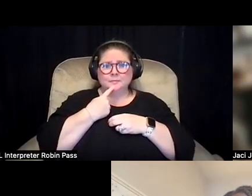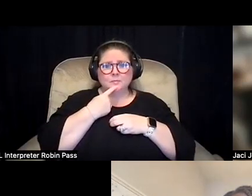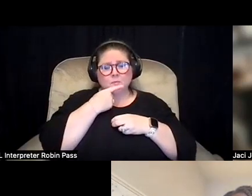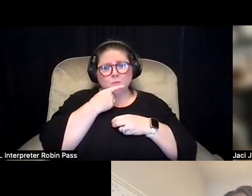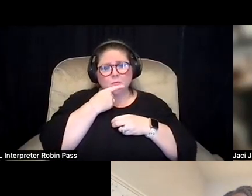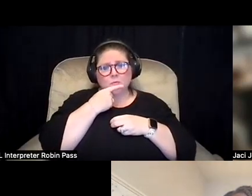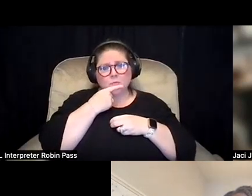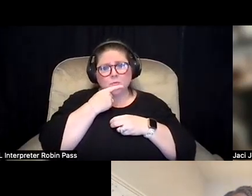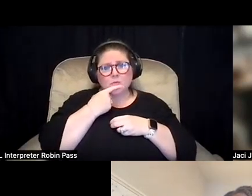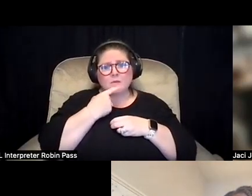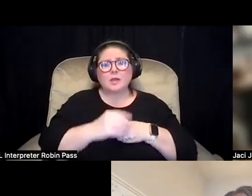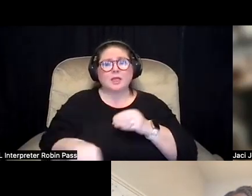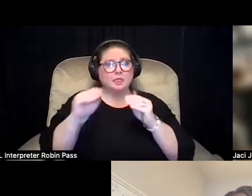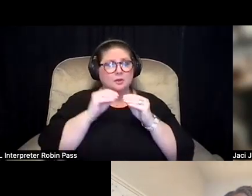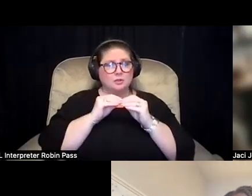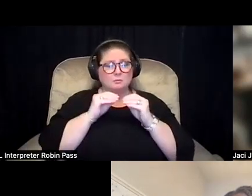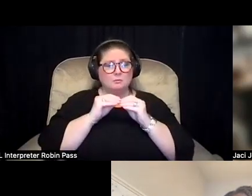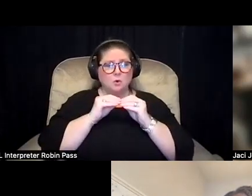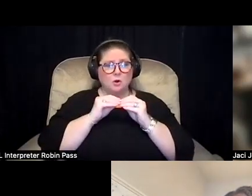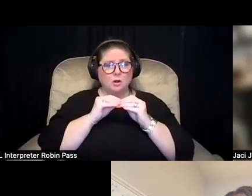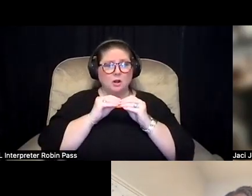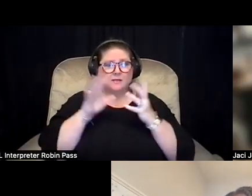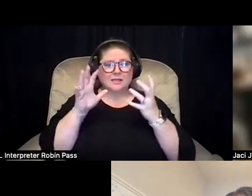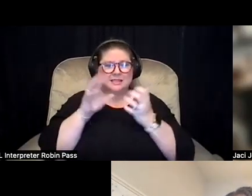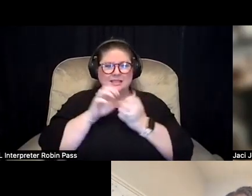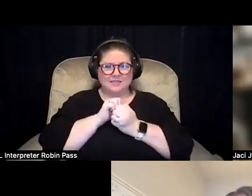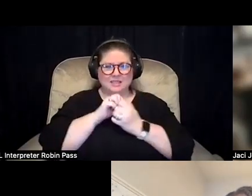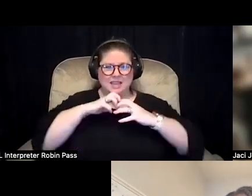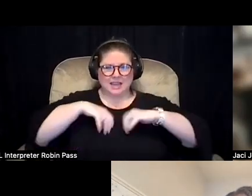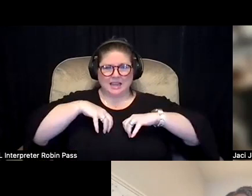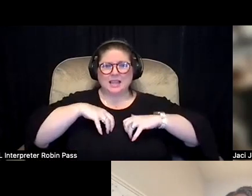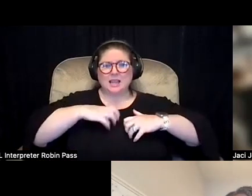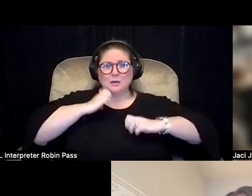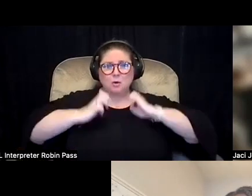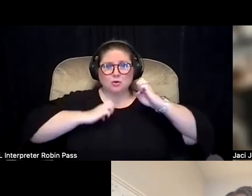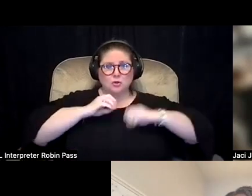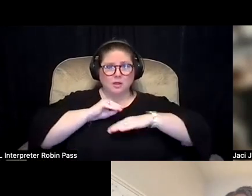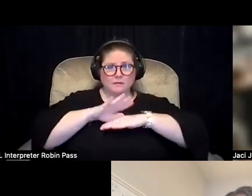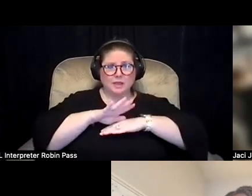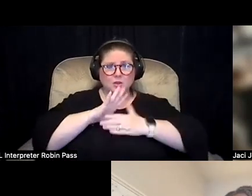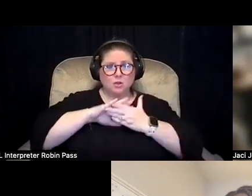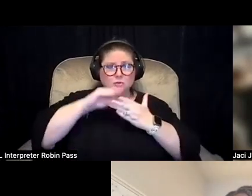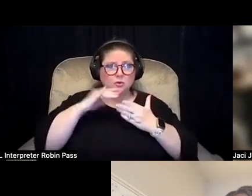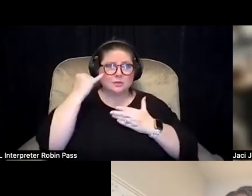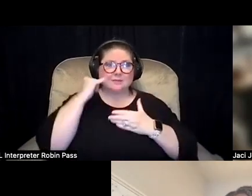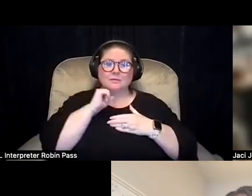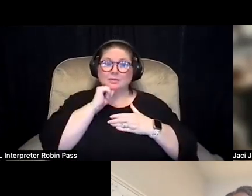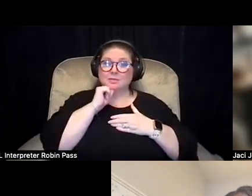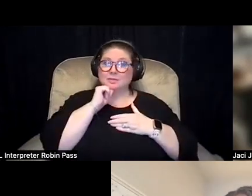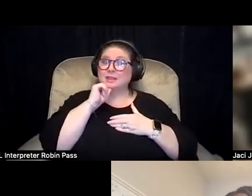there's more of a devastating emotional effect on students if they don't learn the real history and